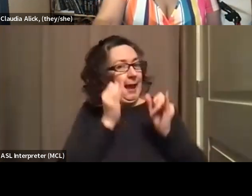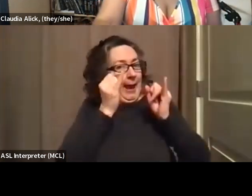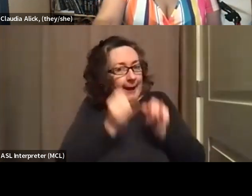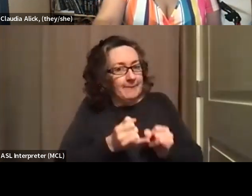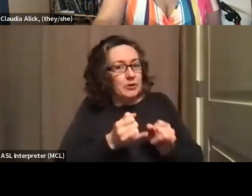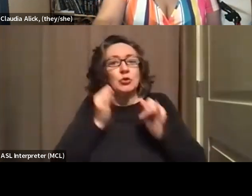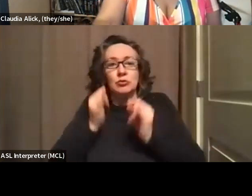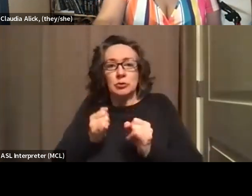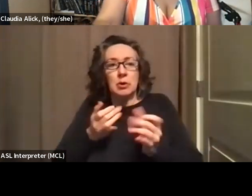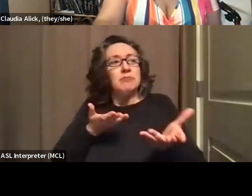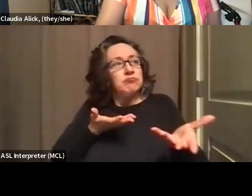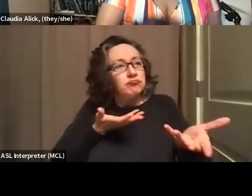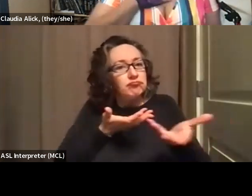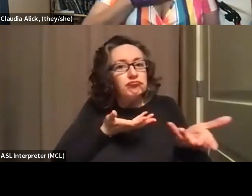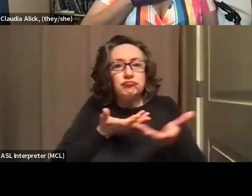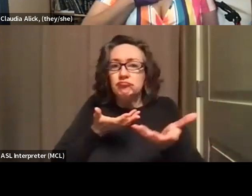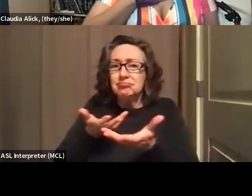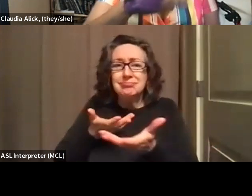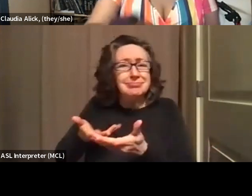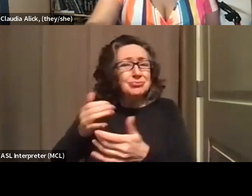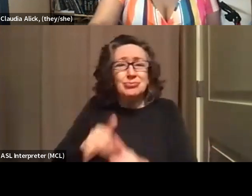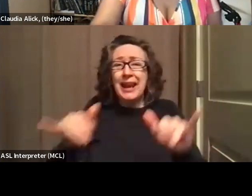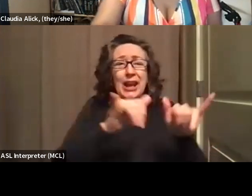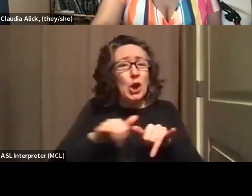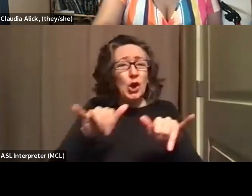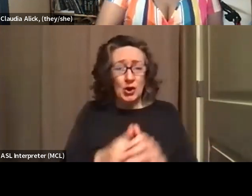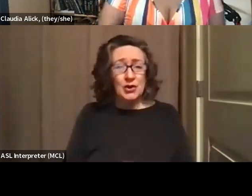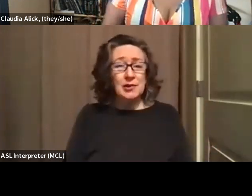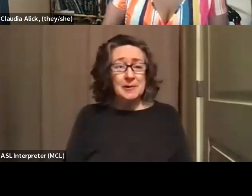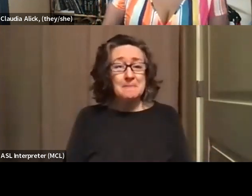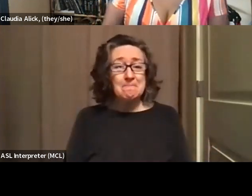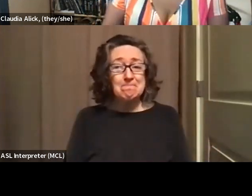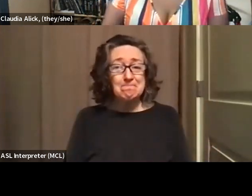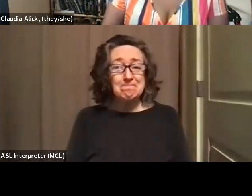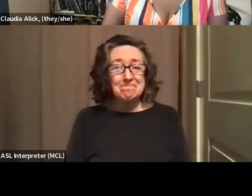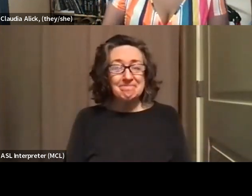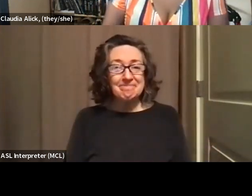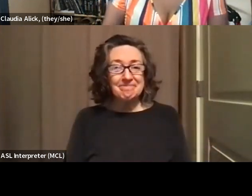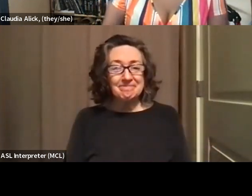Keep loving your friends and family.